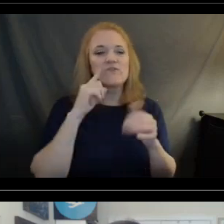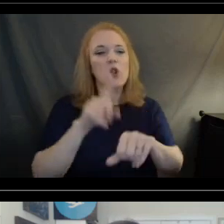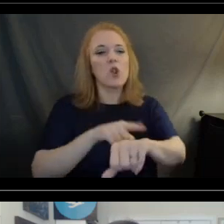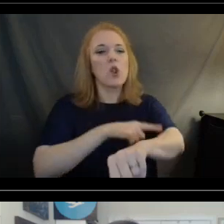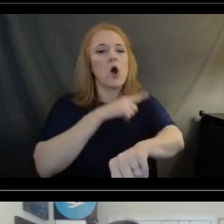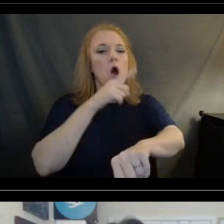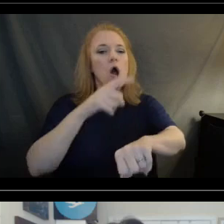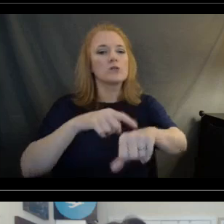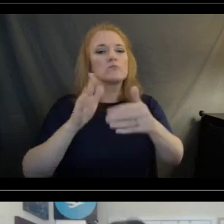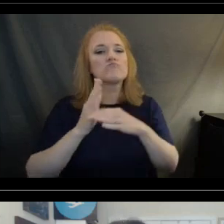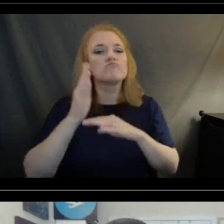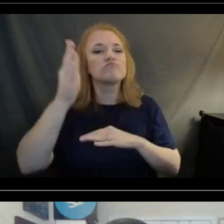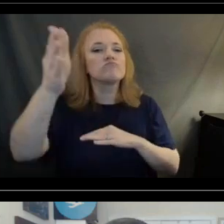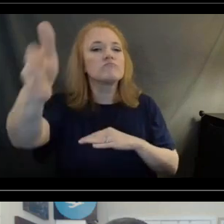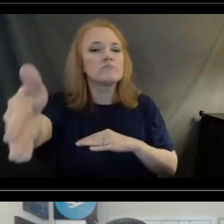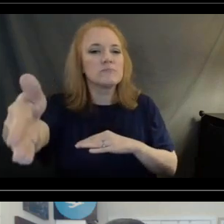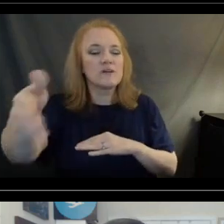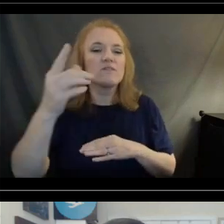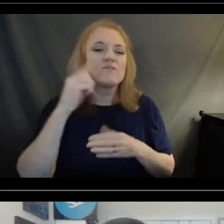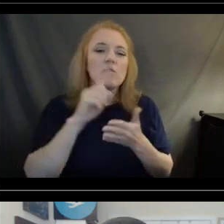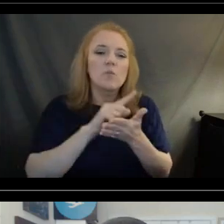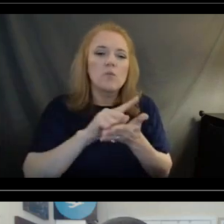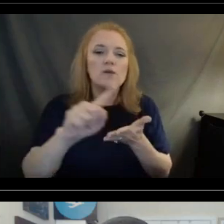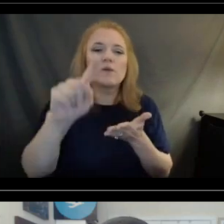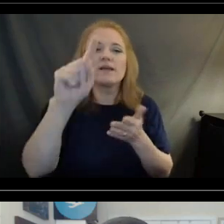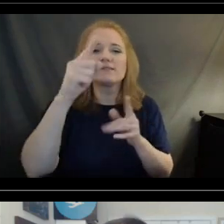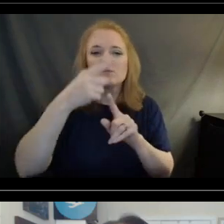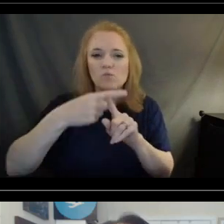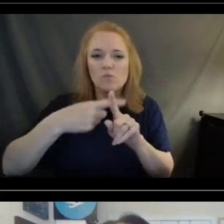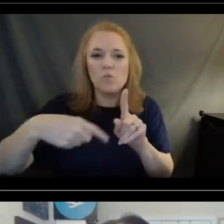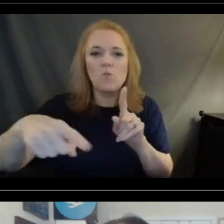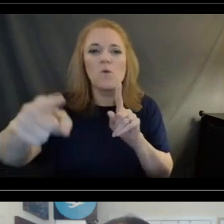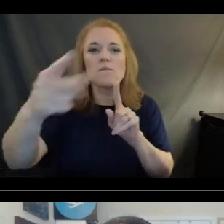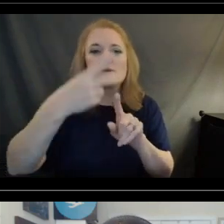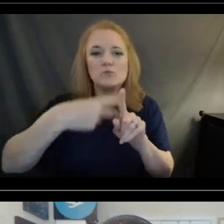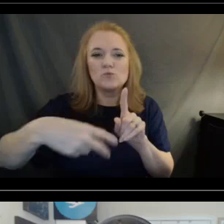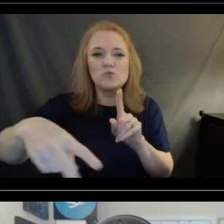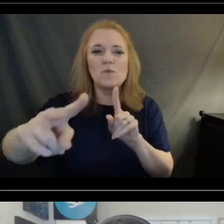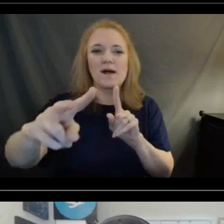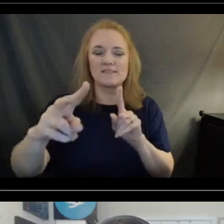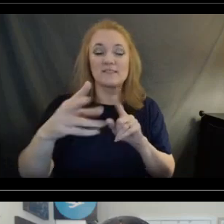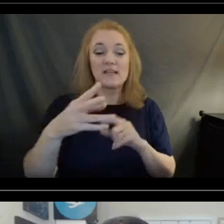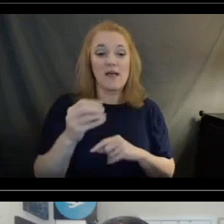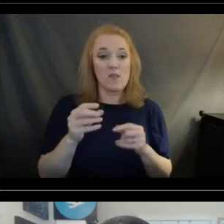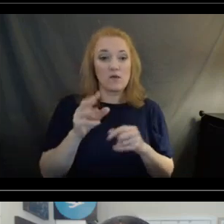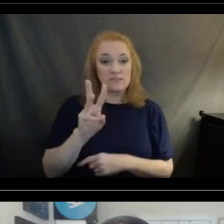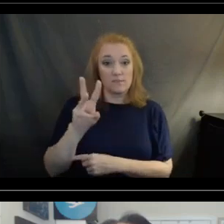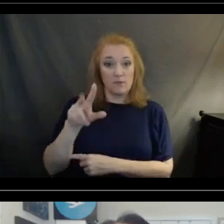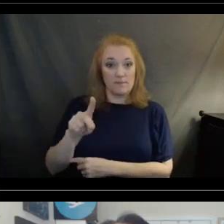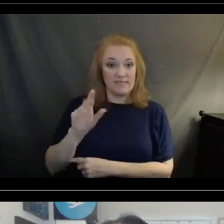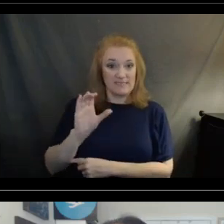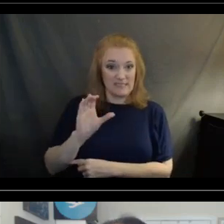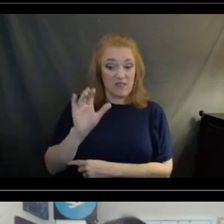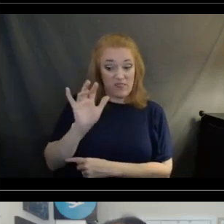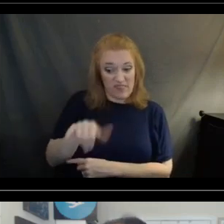forecasts valid for weeks and months in advance. And the Weather Prediction Center, WPC, provides